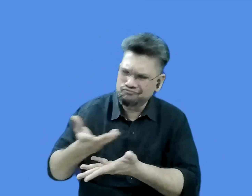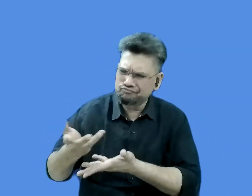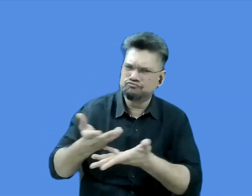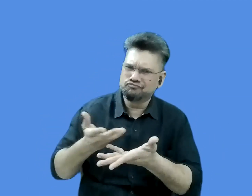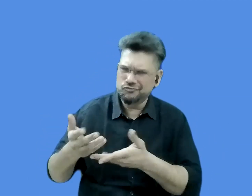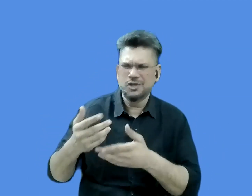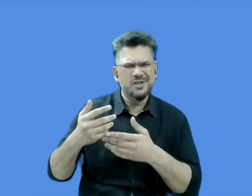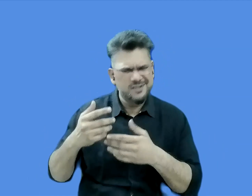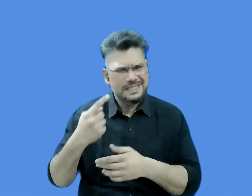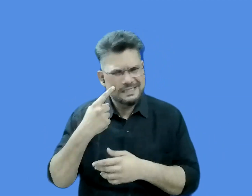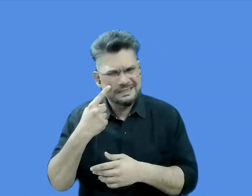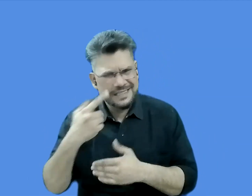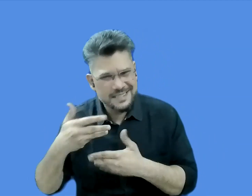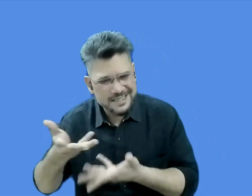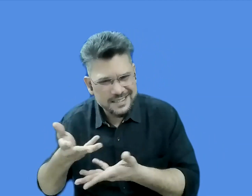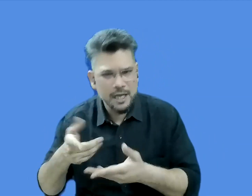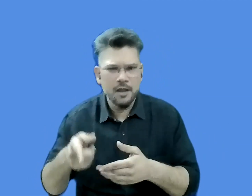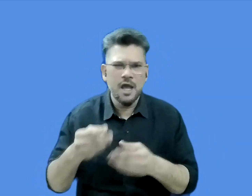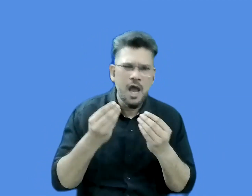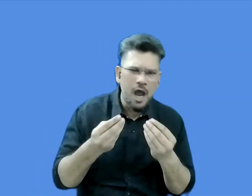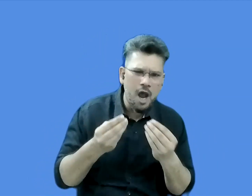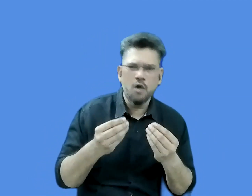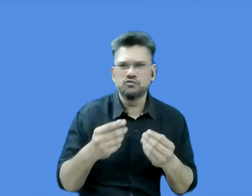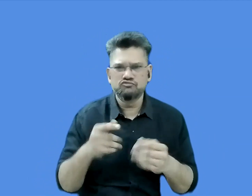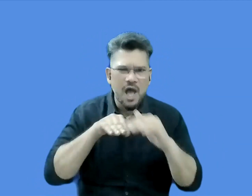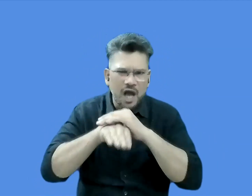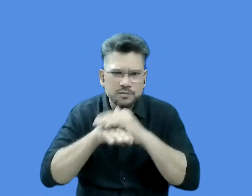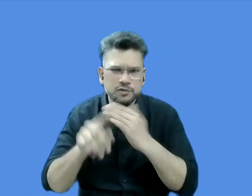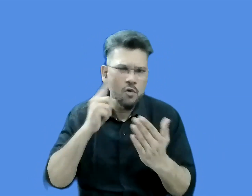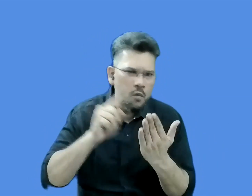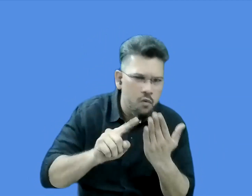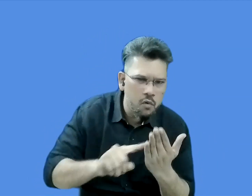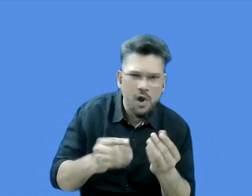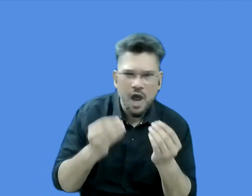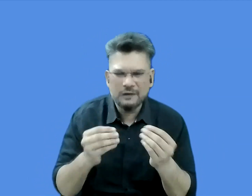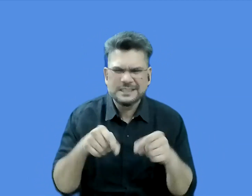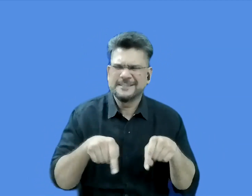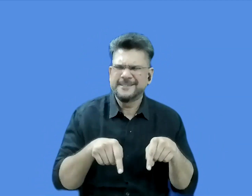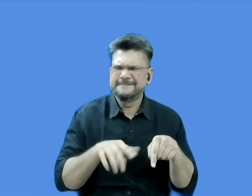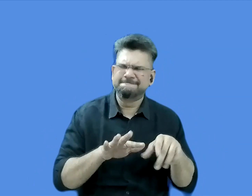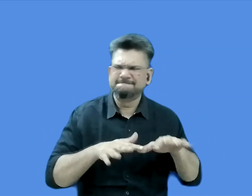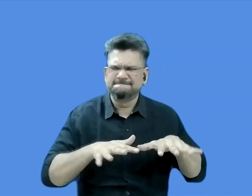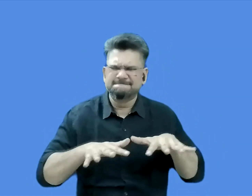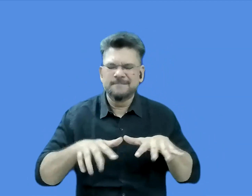When we go to country office, in headquarter level, we have included them in accessibility audits, as we